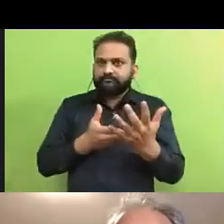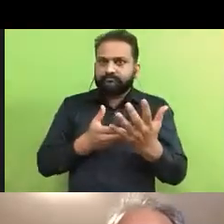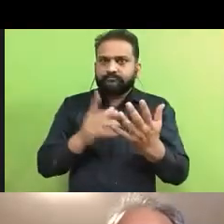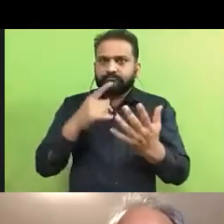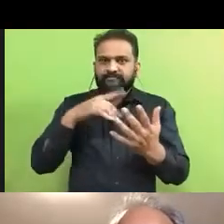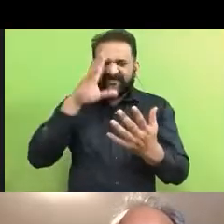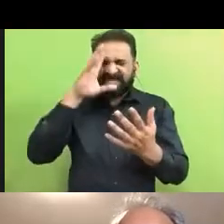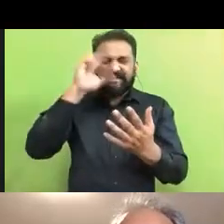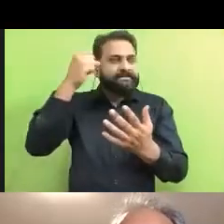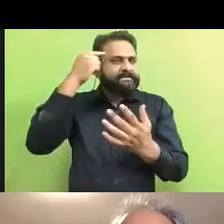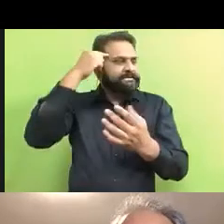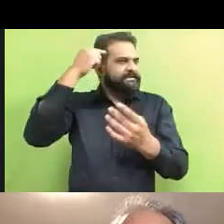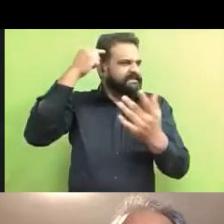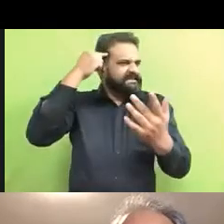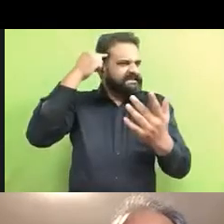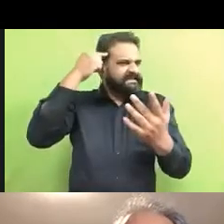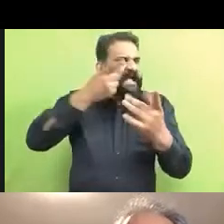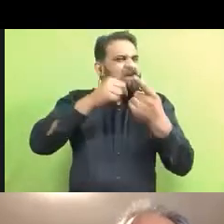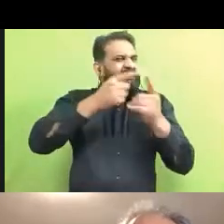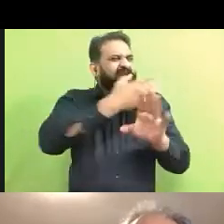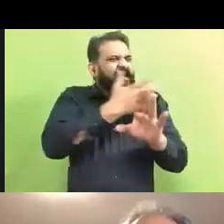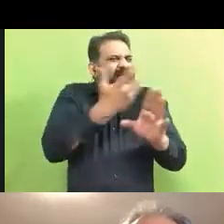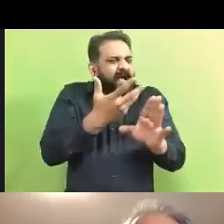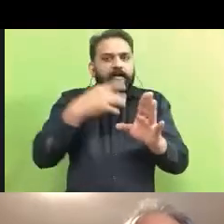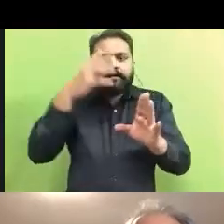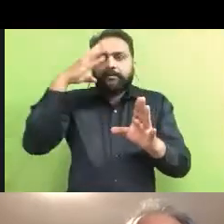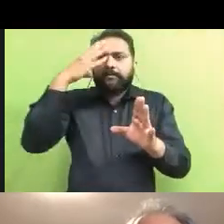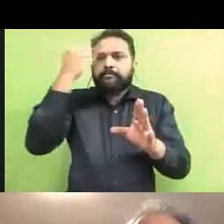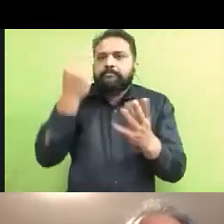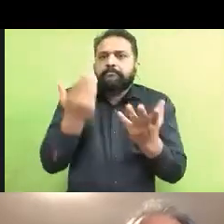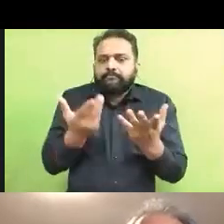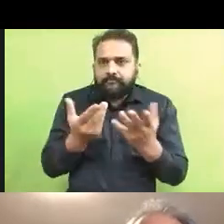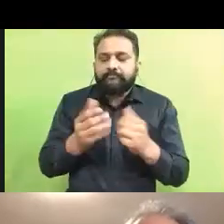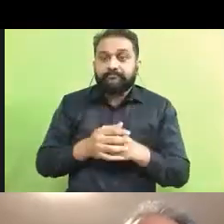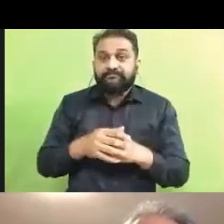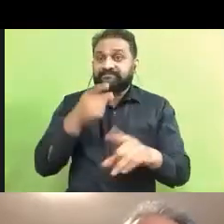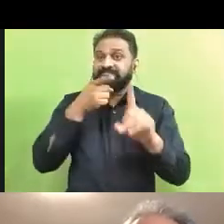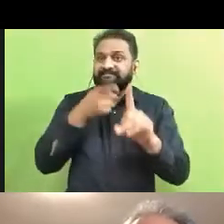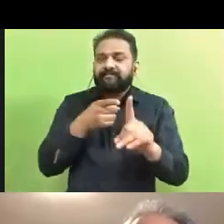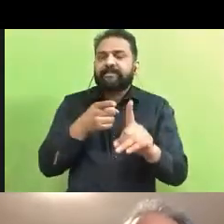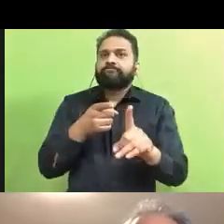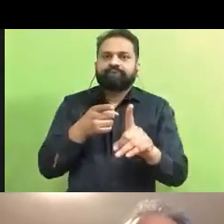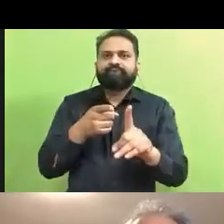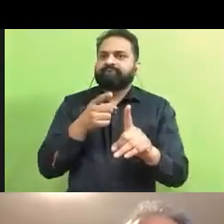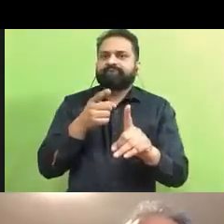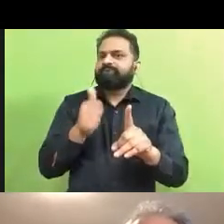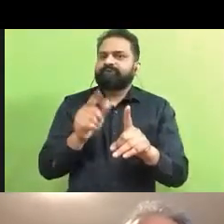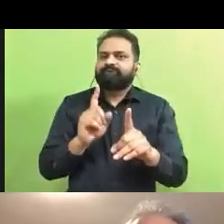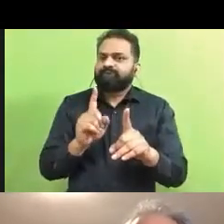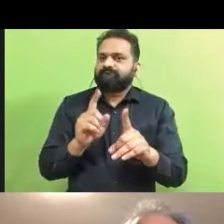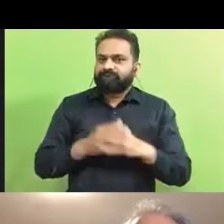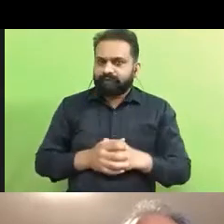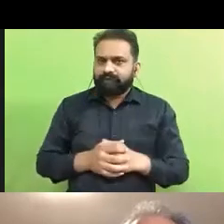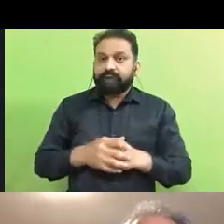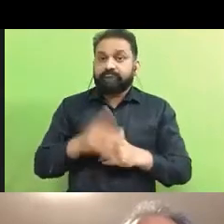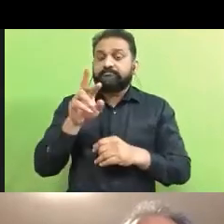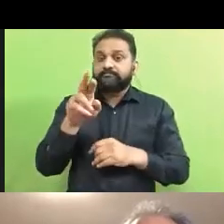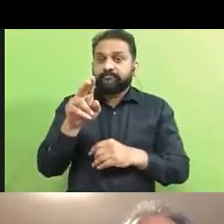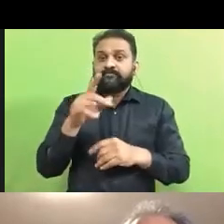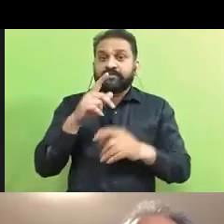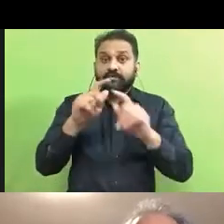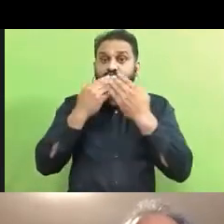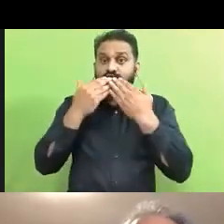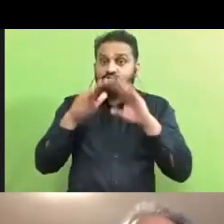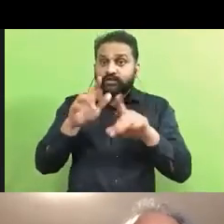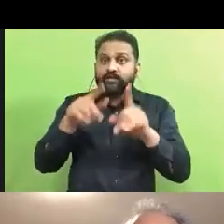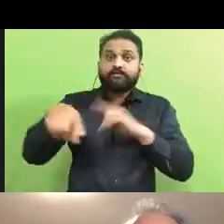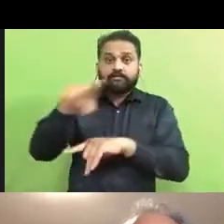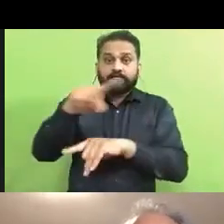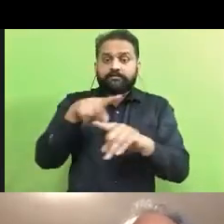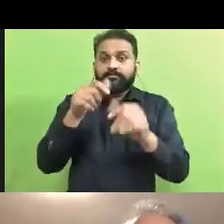that what happened that is not a good thing a good team a good student should remember and